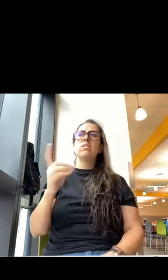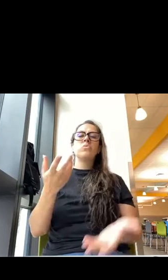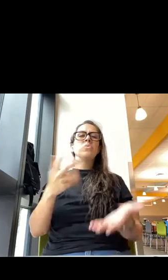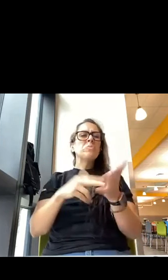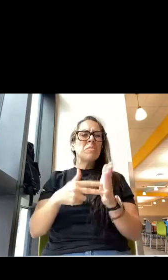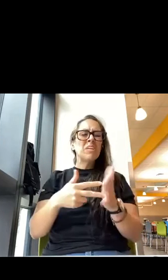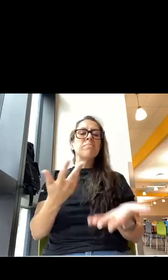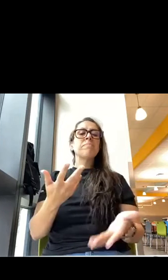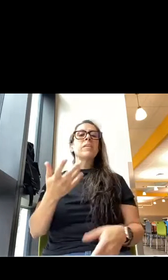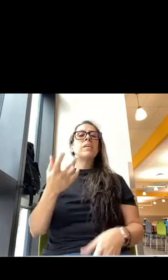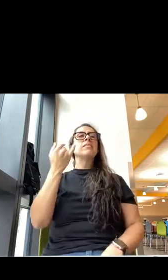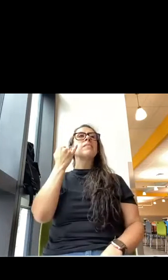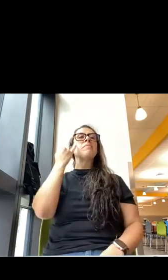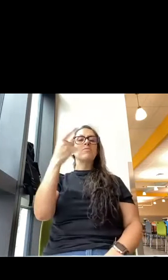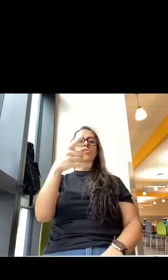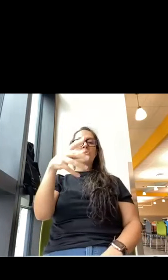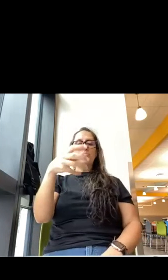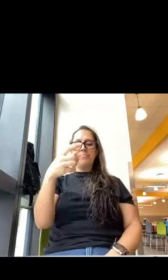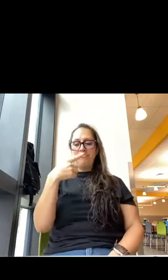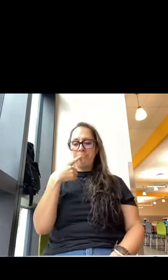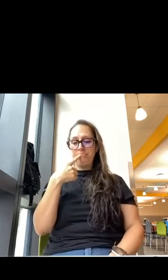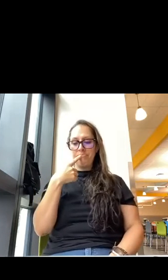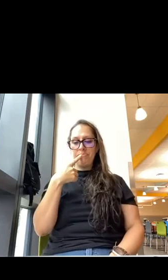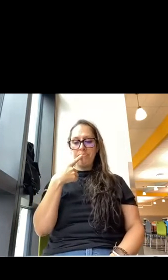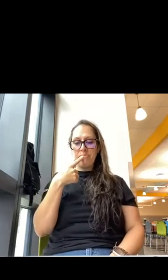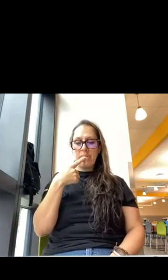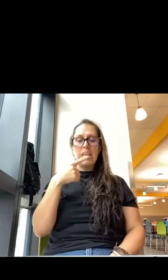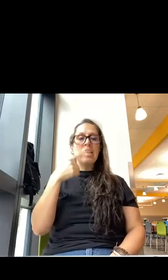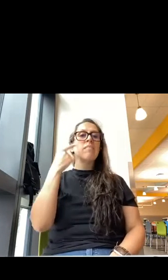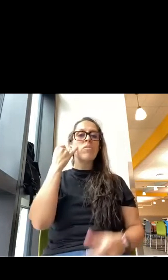if you're if you're filling out a census form or something like, they'll be